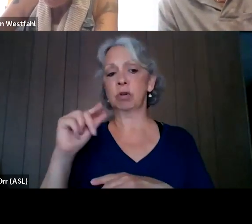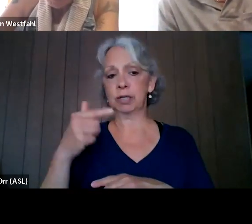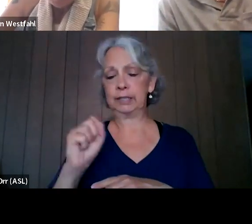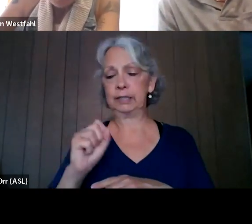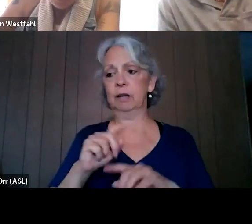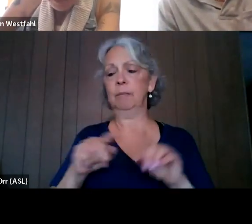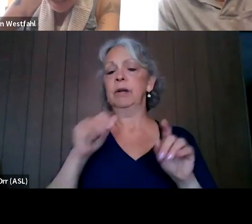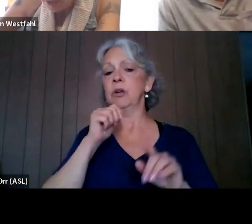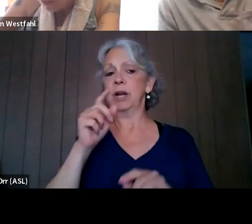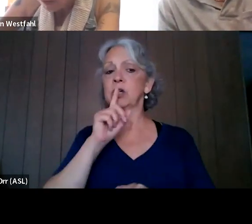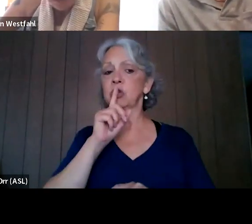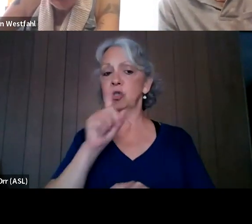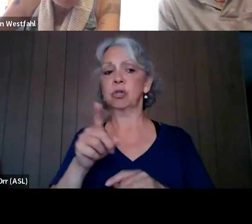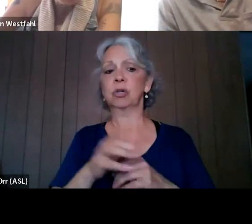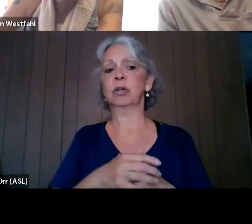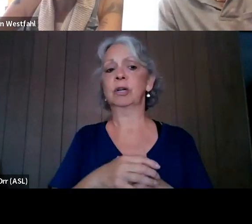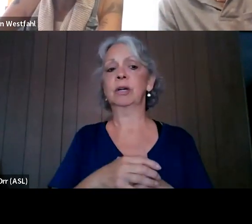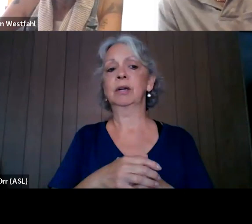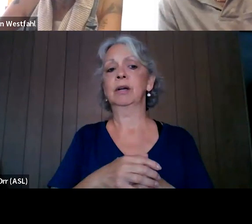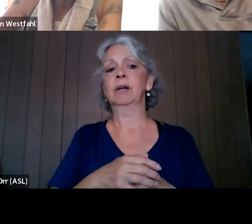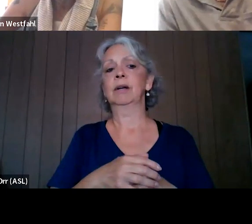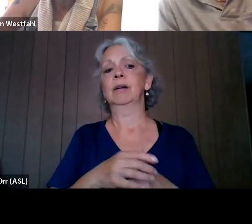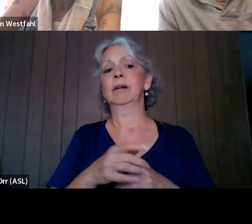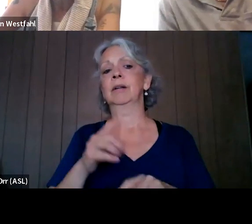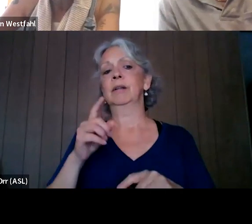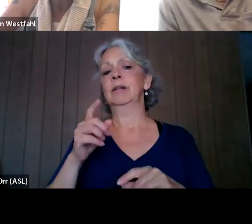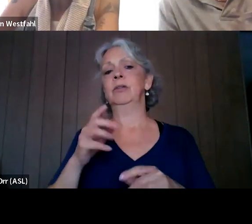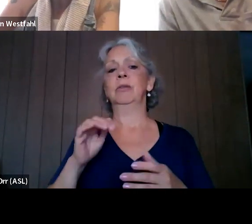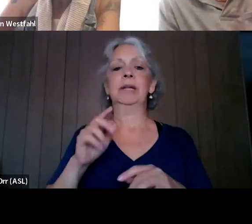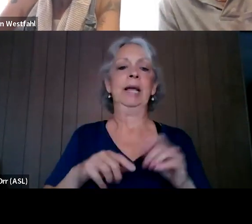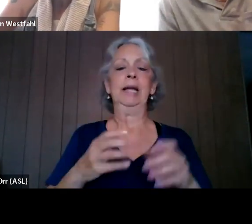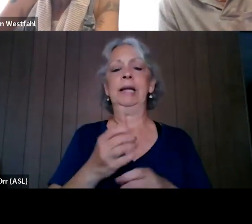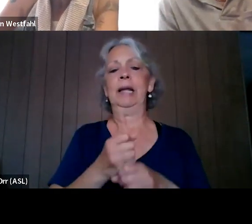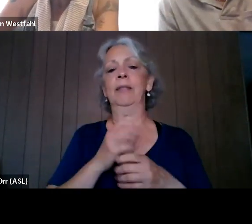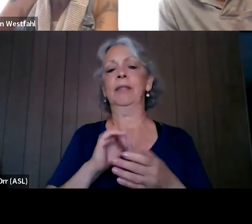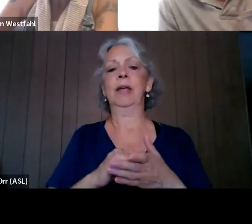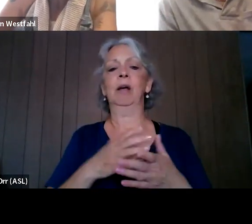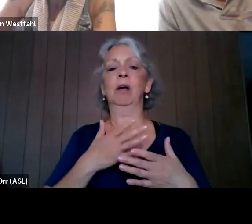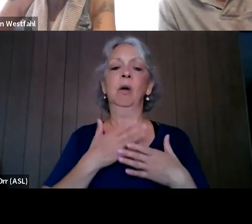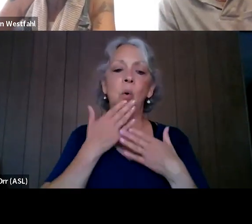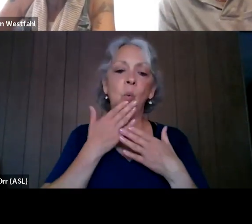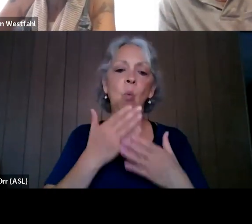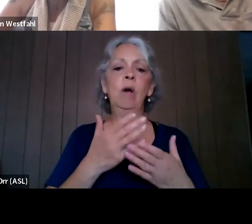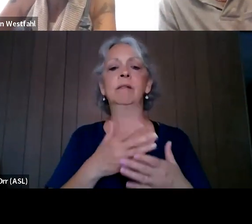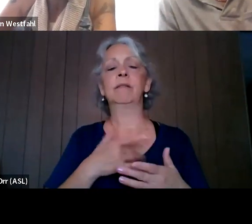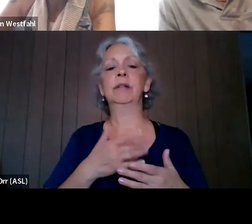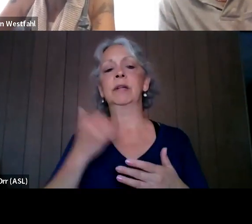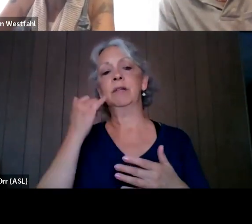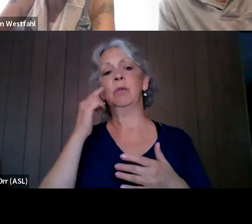it's that you can't get well feeling. And you know, if you're starting to think that there's xylazine in it,